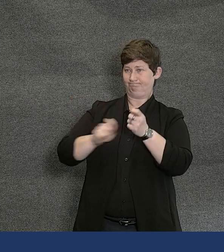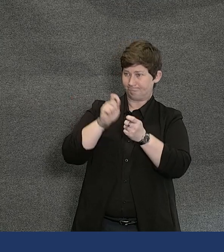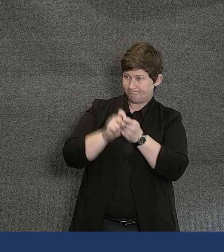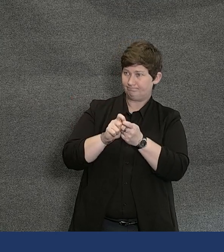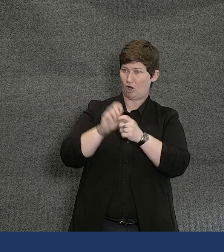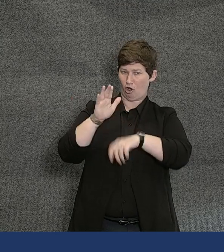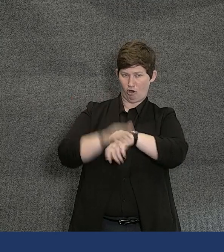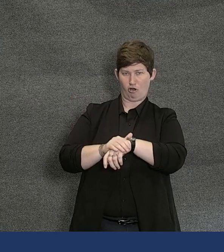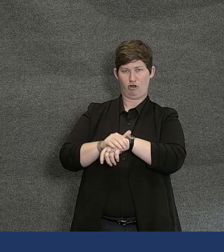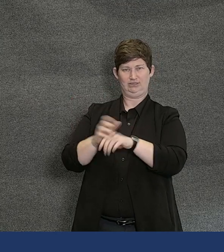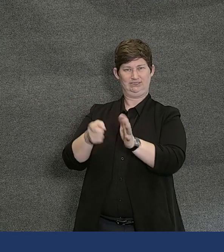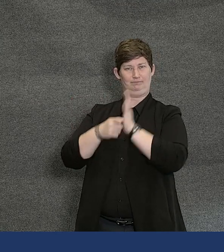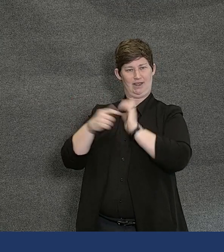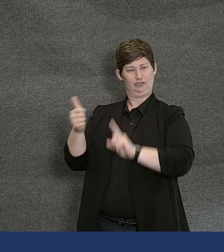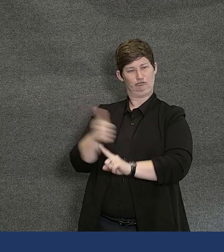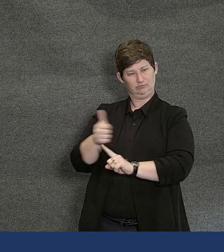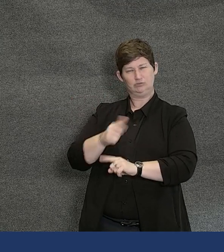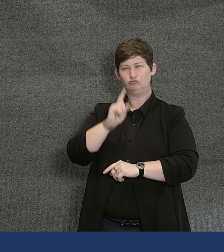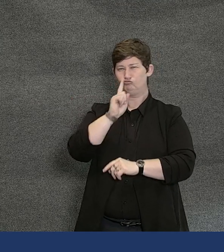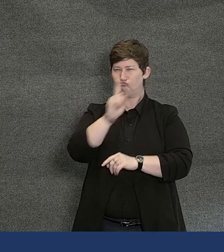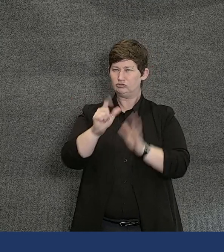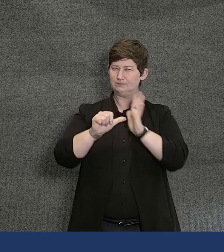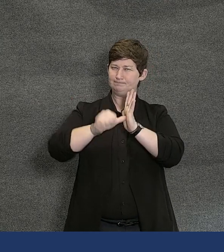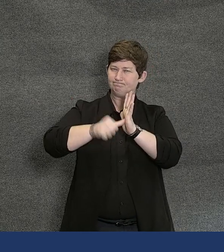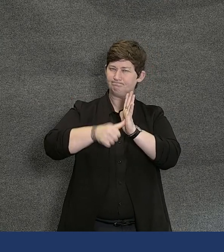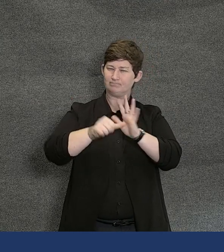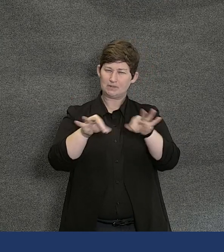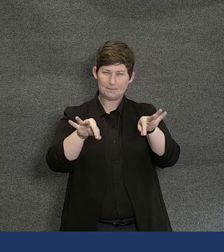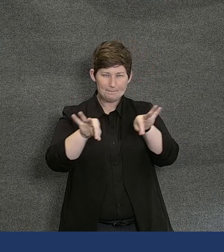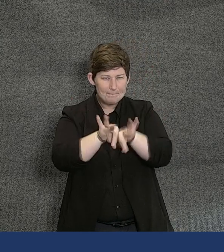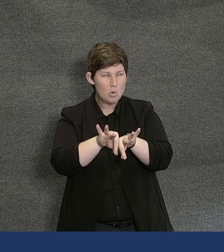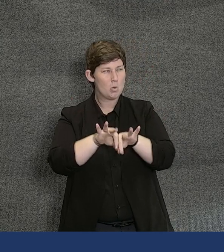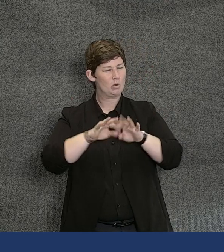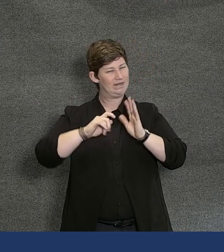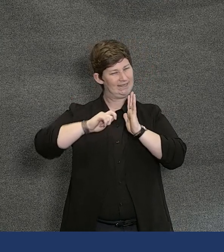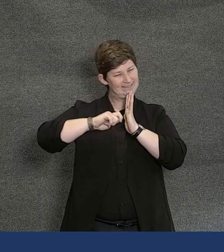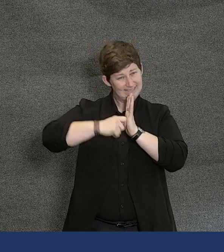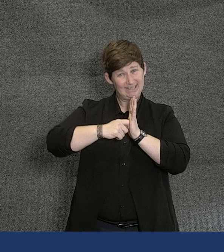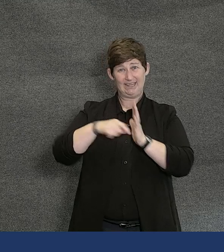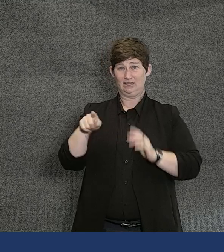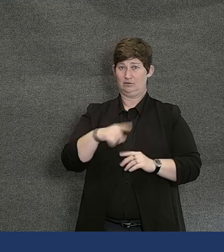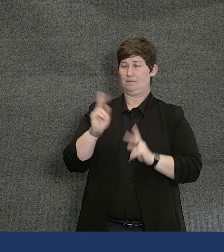is extremely important, probably a keystone when it comes to independence and freedom to values